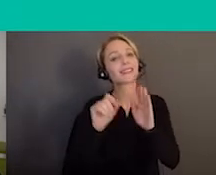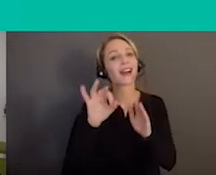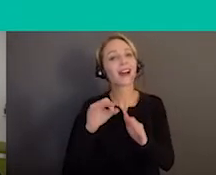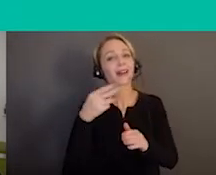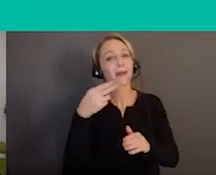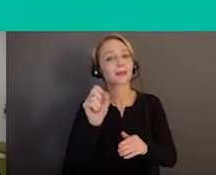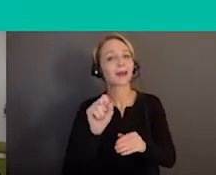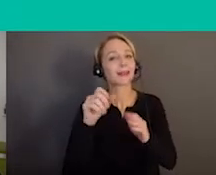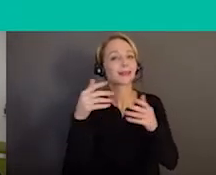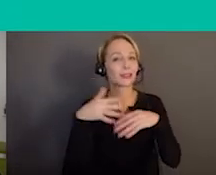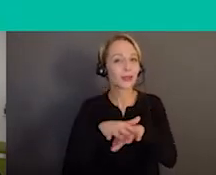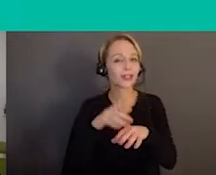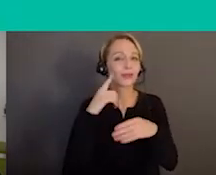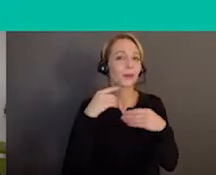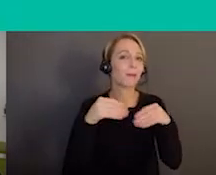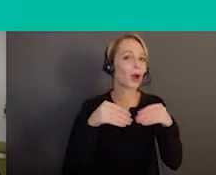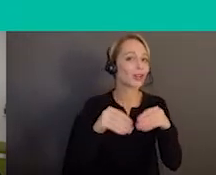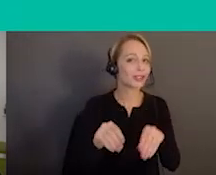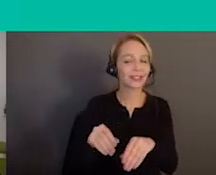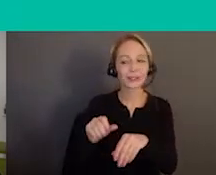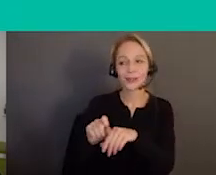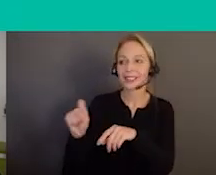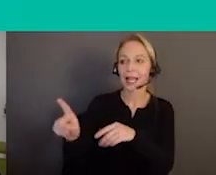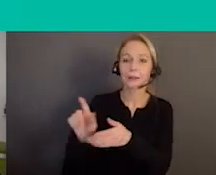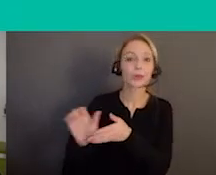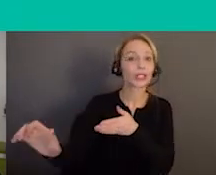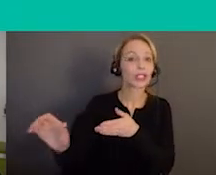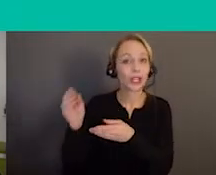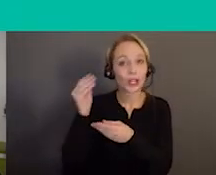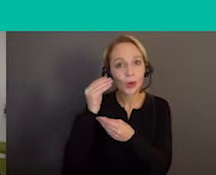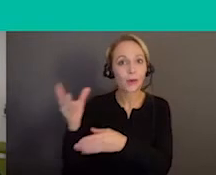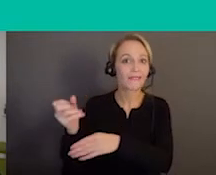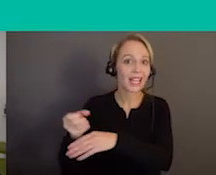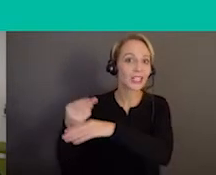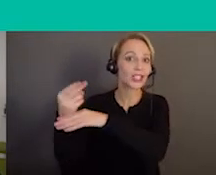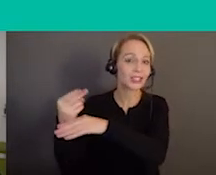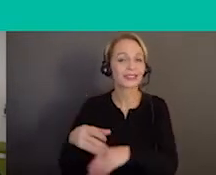THE FIRST IS HubSpot INTEGRATION FOR MARKETERS AND